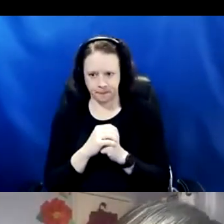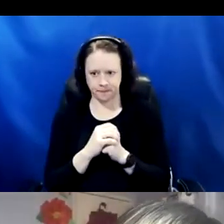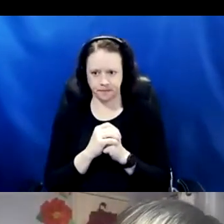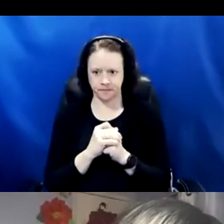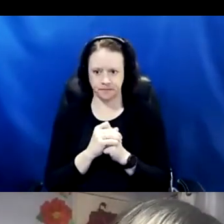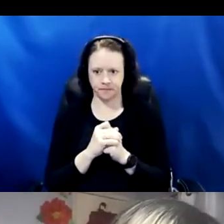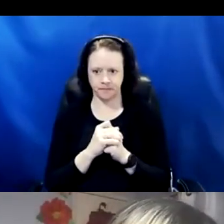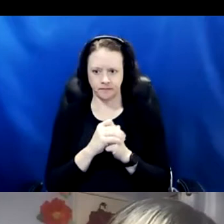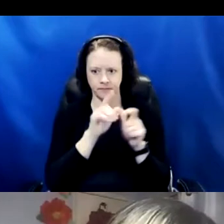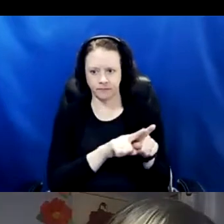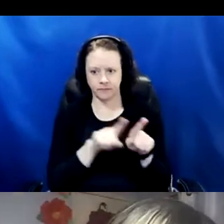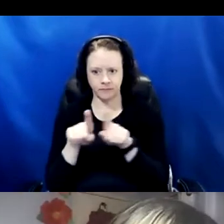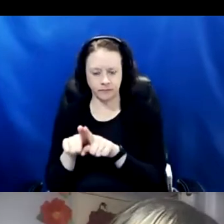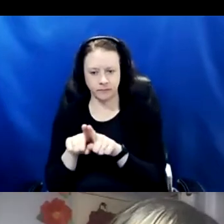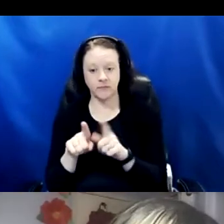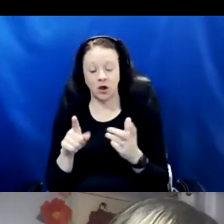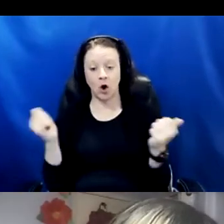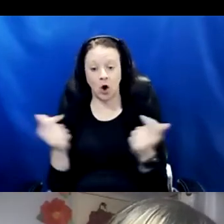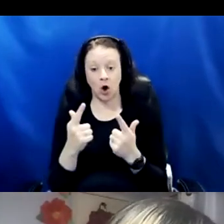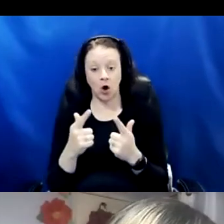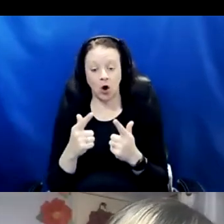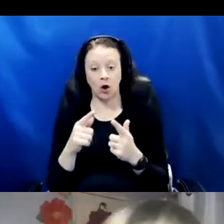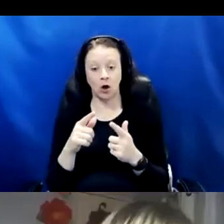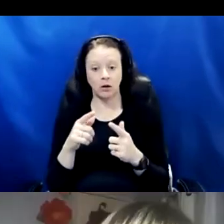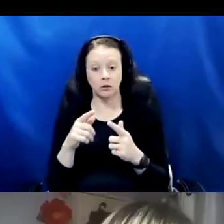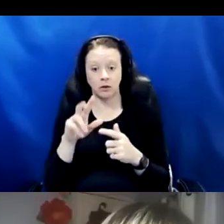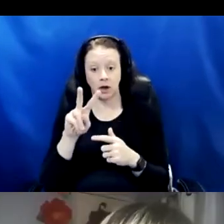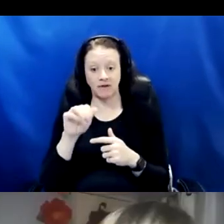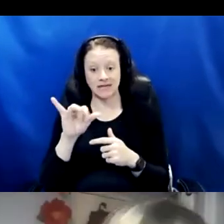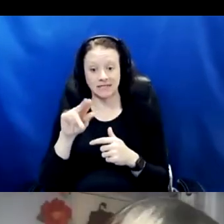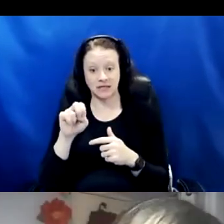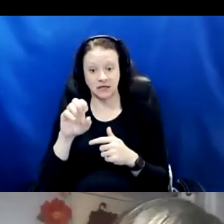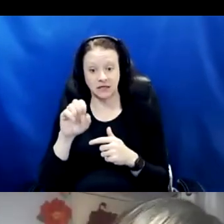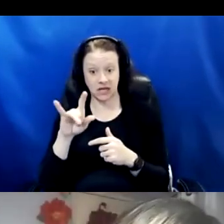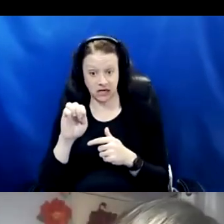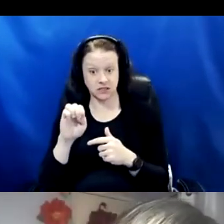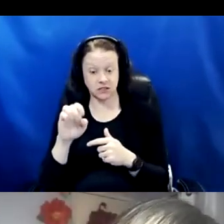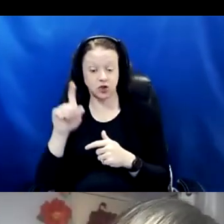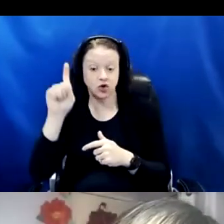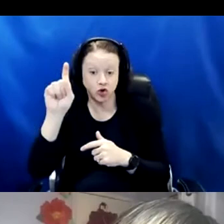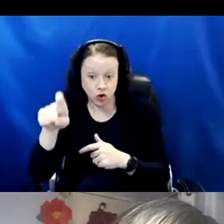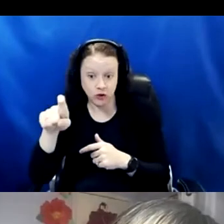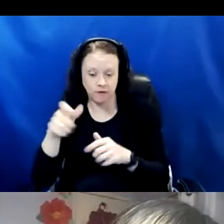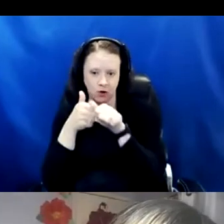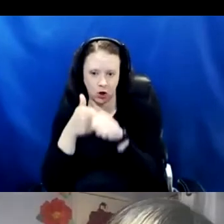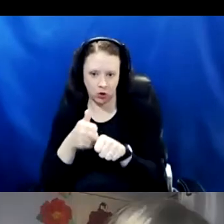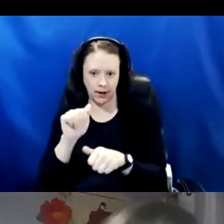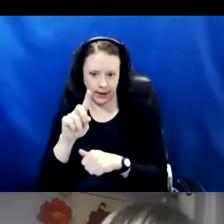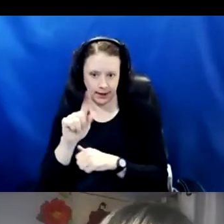and all vaccine sites should be ADA-compliant. But if not, if you run into any problems,